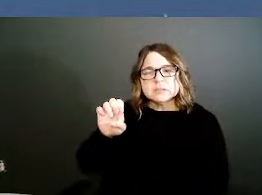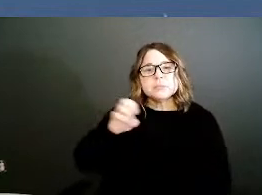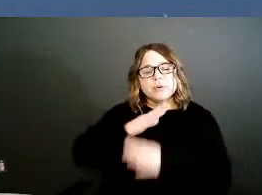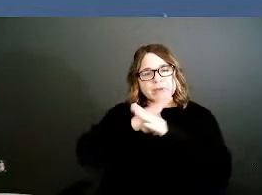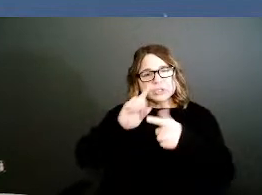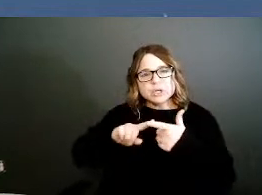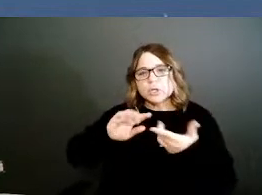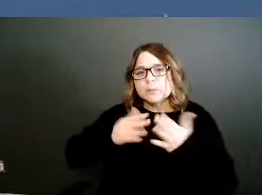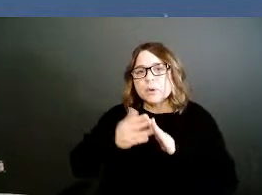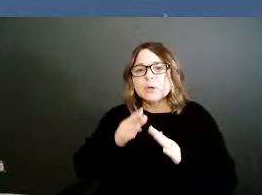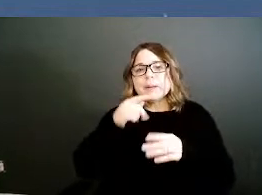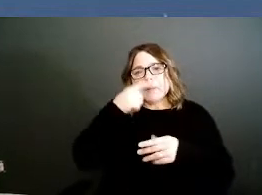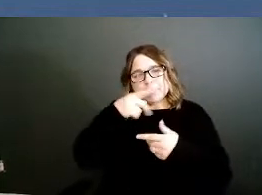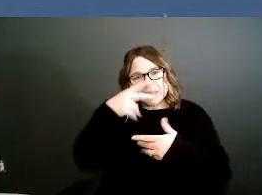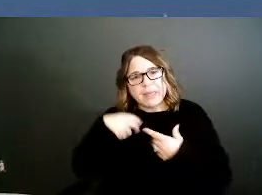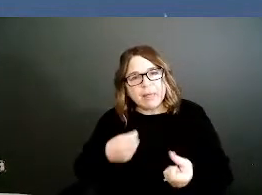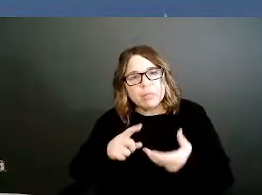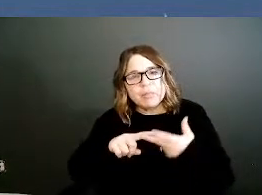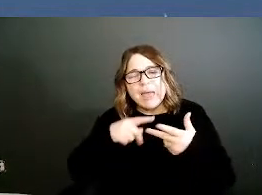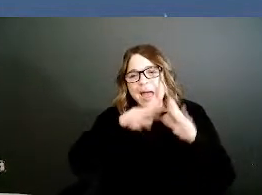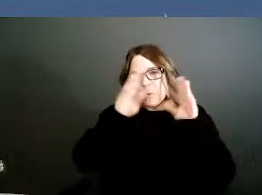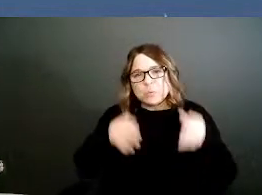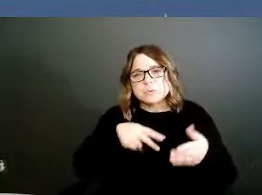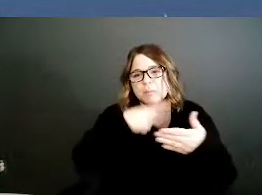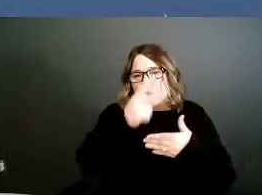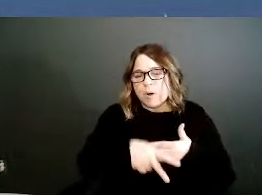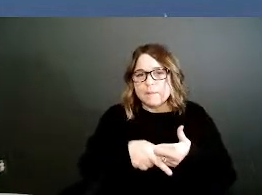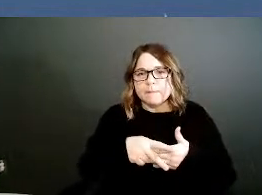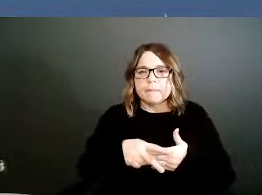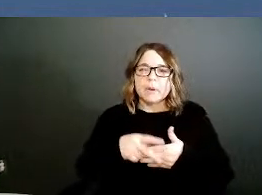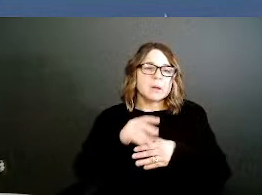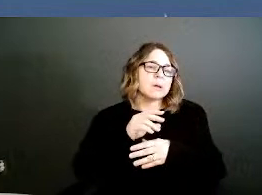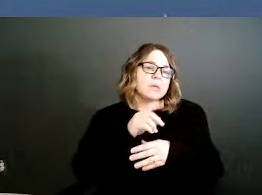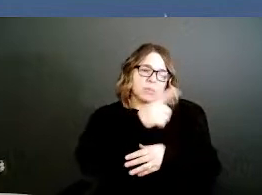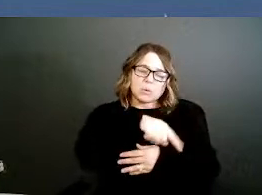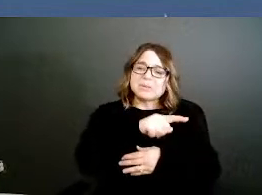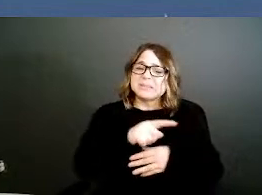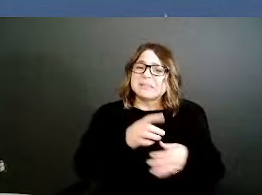VIOLENCE PREVENTION, COMMUNITY PUBLIC HEALTH SERVICES AND FAMILY